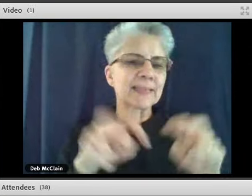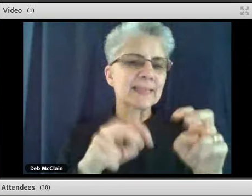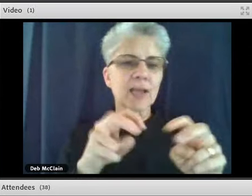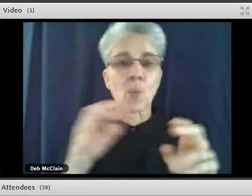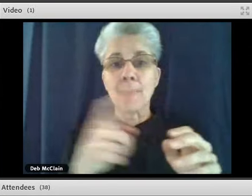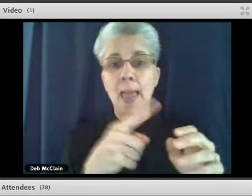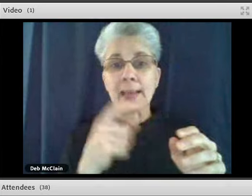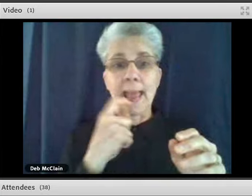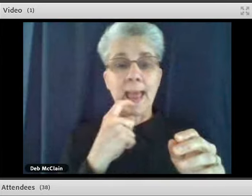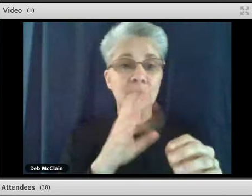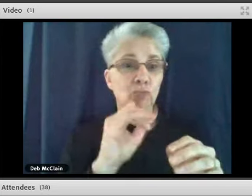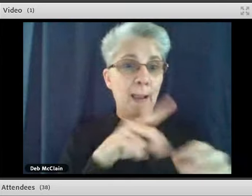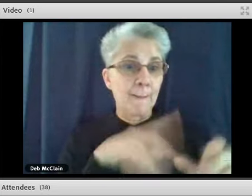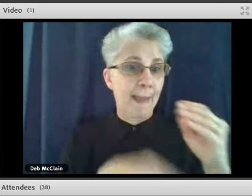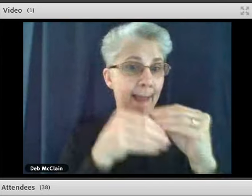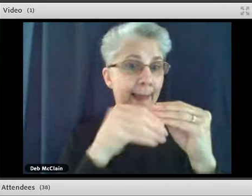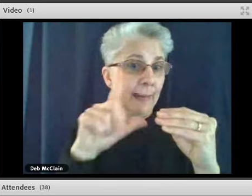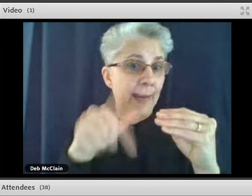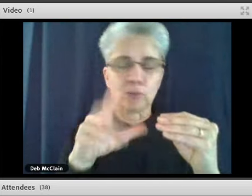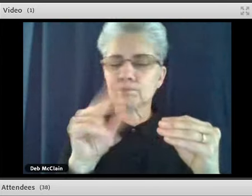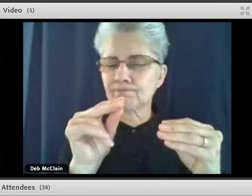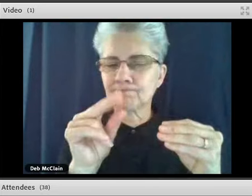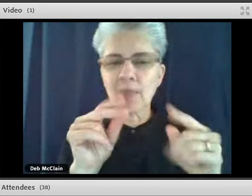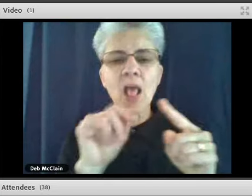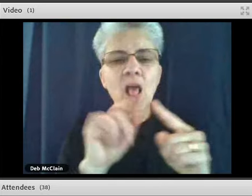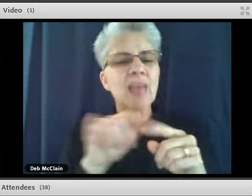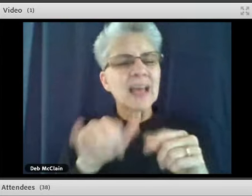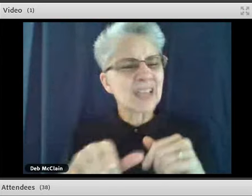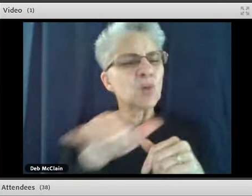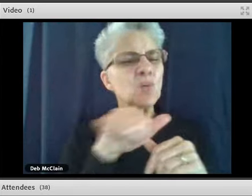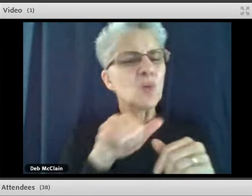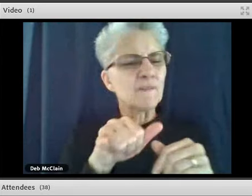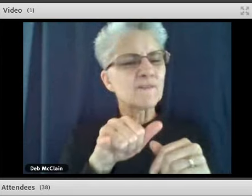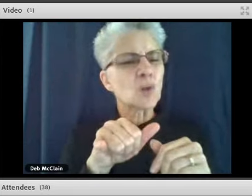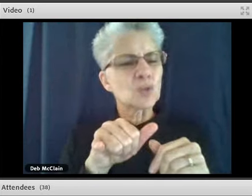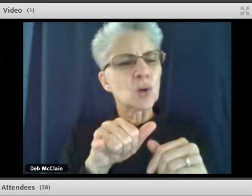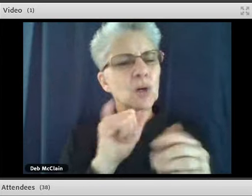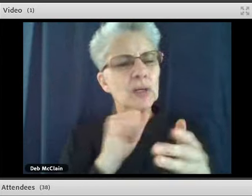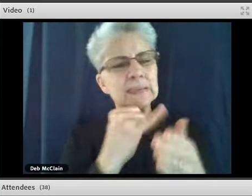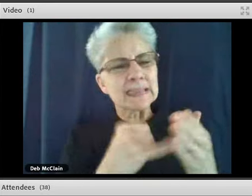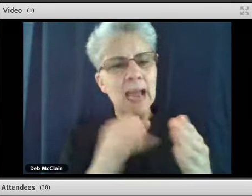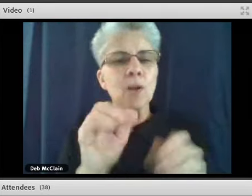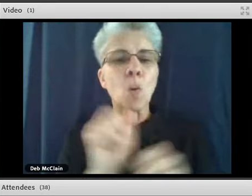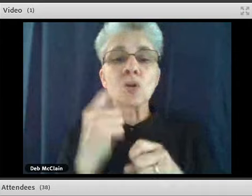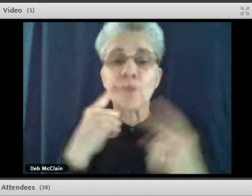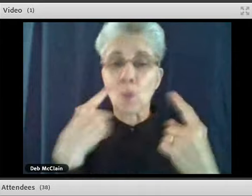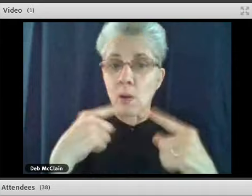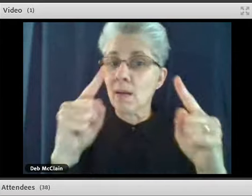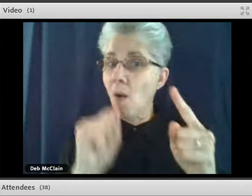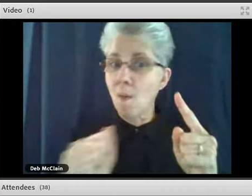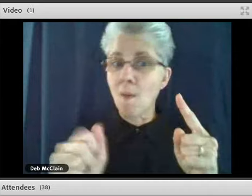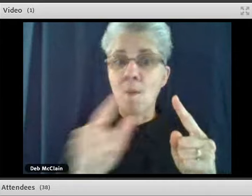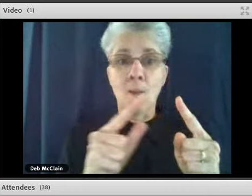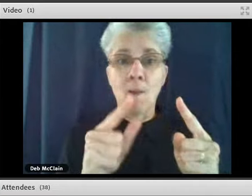and then, they had to put a ramp in kind of thing. So, that's universal design. It works for anyone.